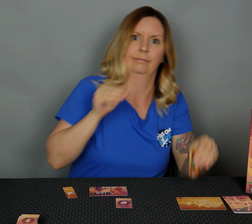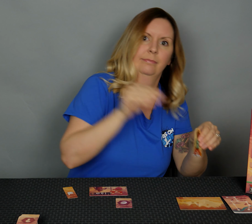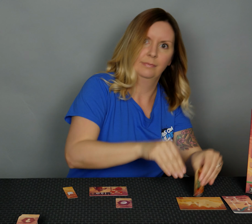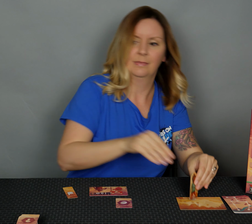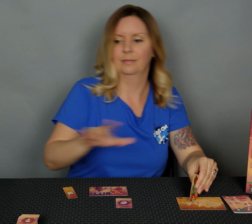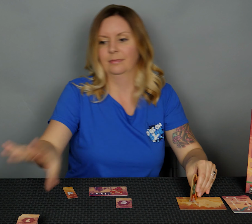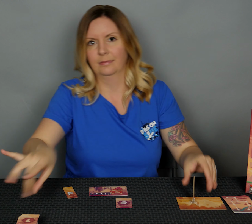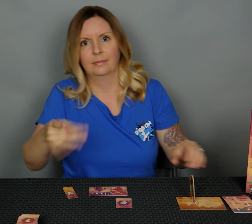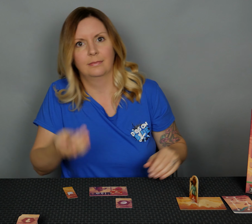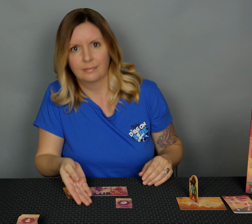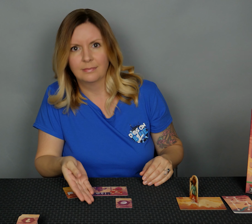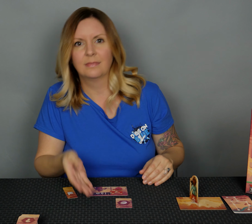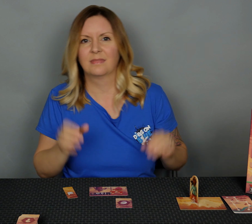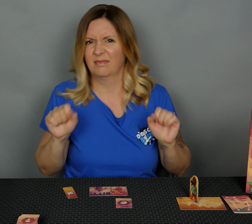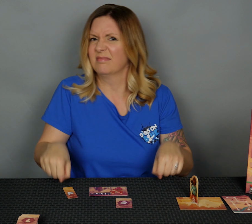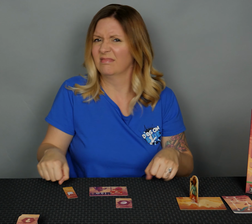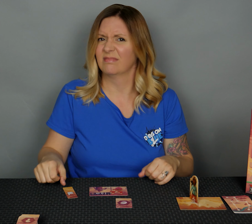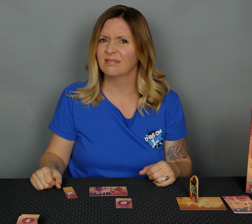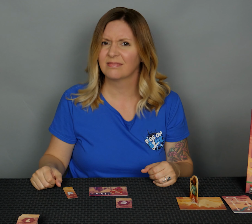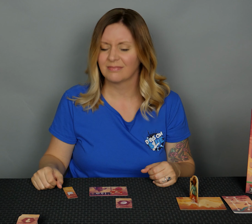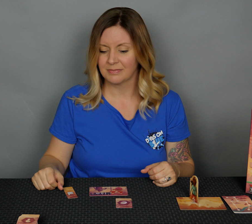Place the character and draw a treasure.